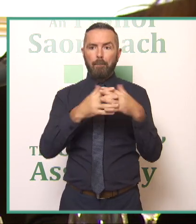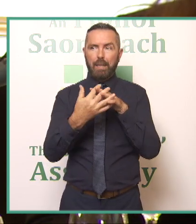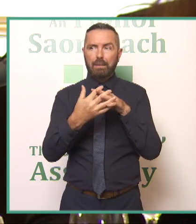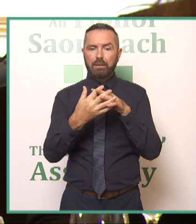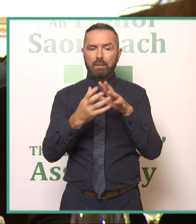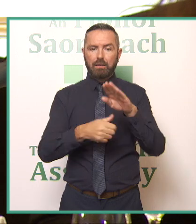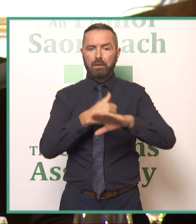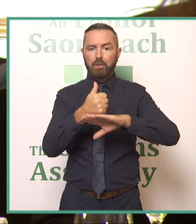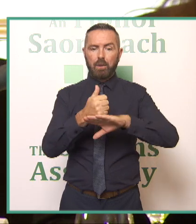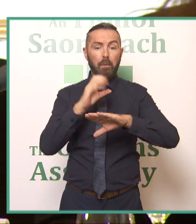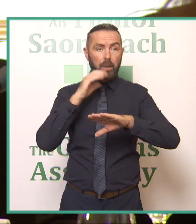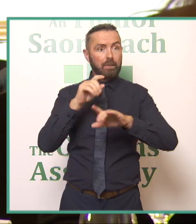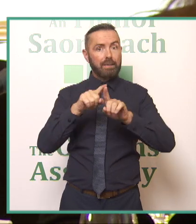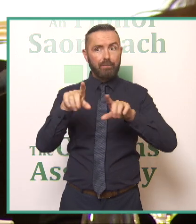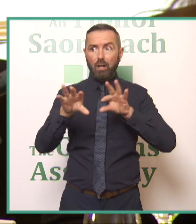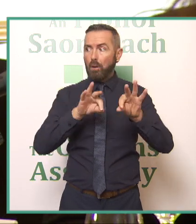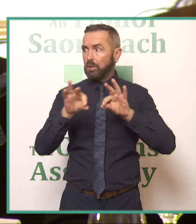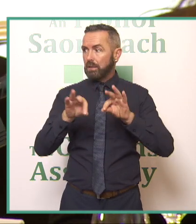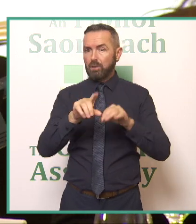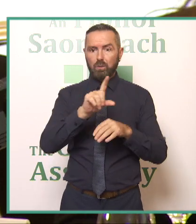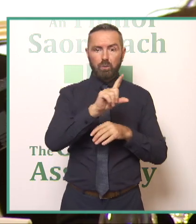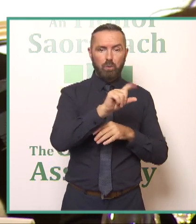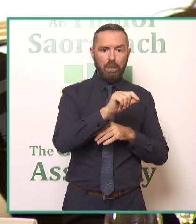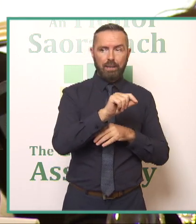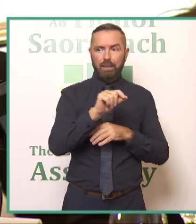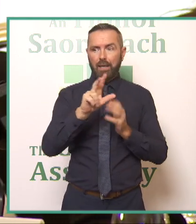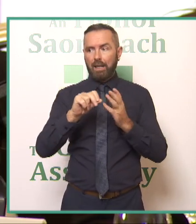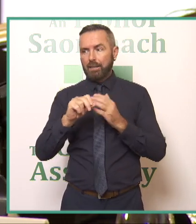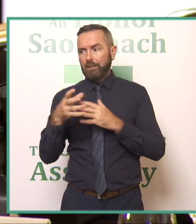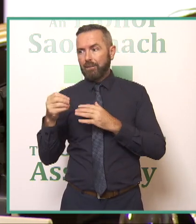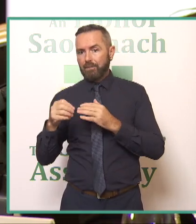there's different options you can do 20 80 50 100 of either native or or the other